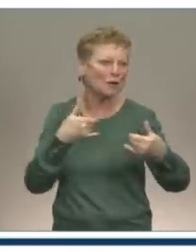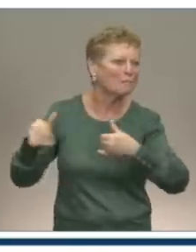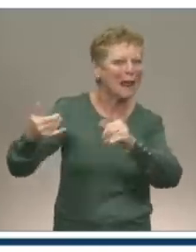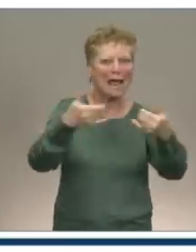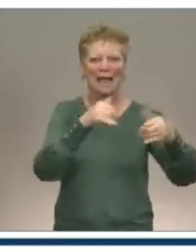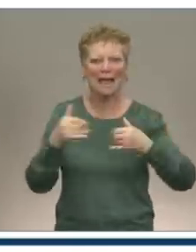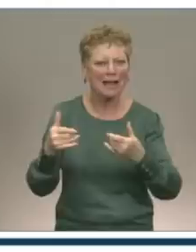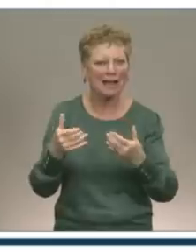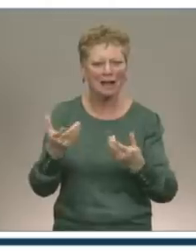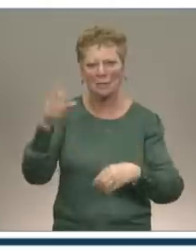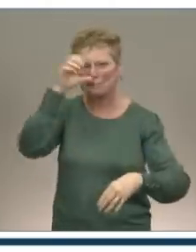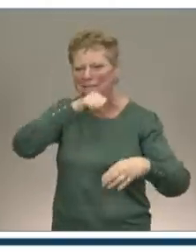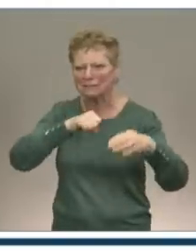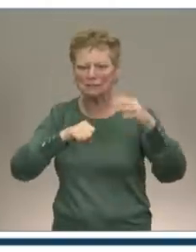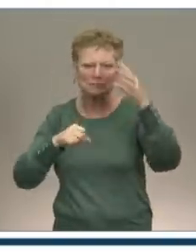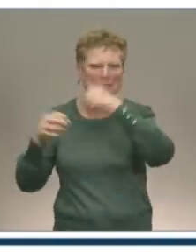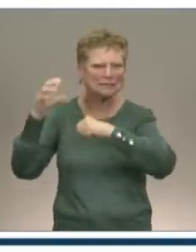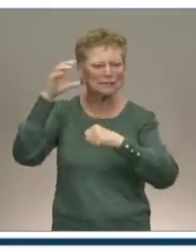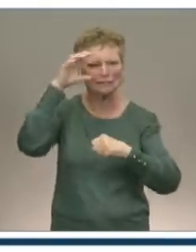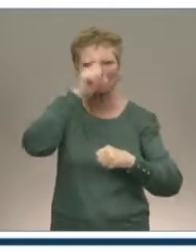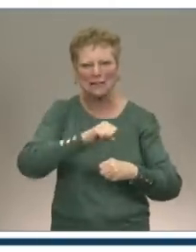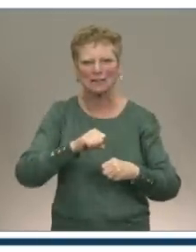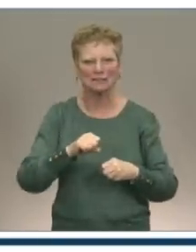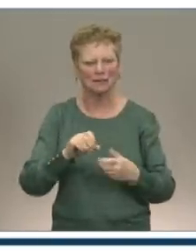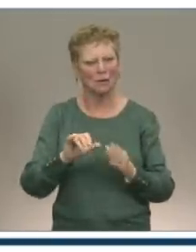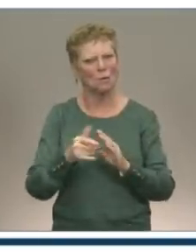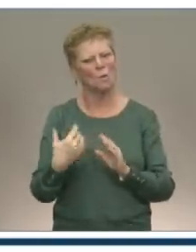so many other activities we all know the impacts on on all of our families but